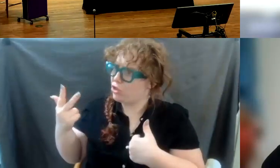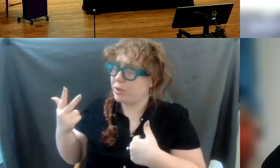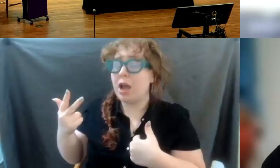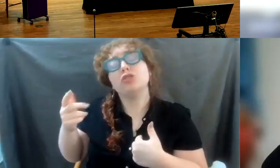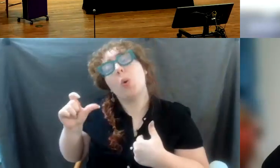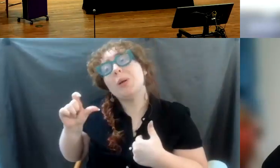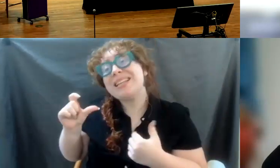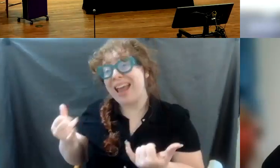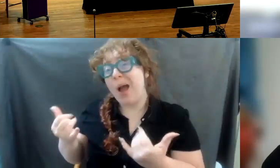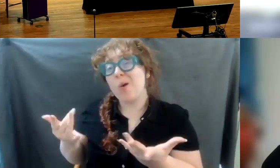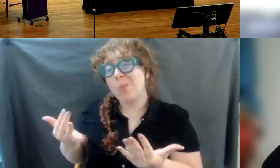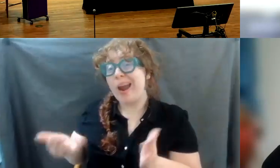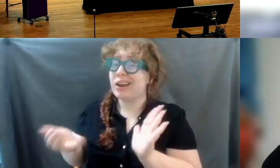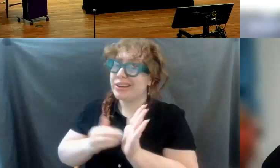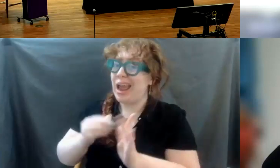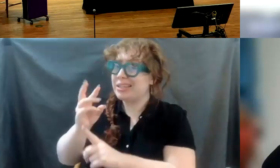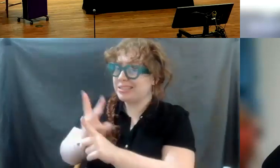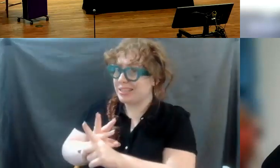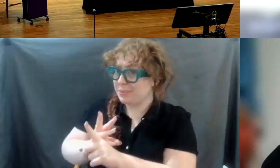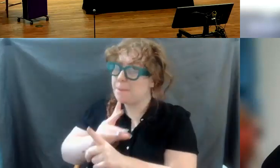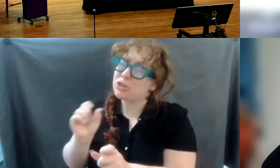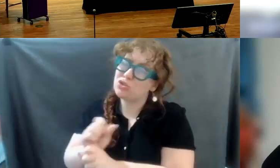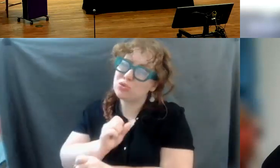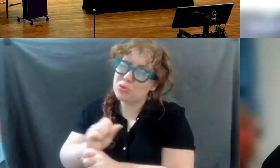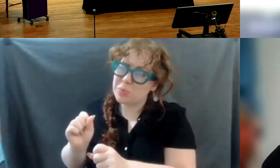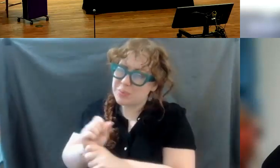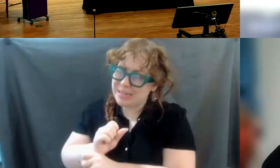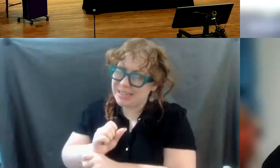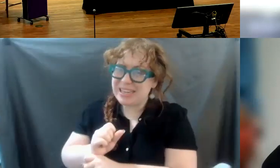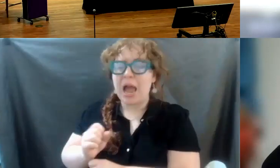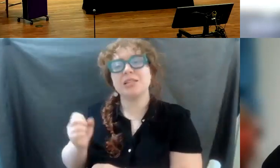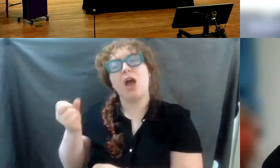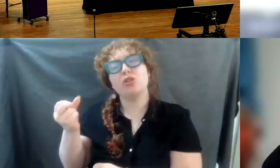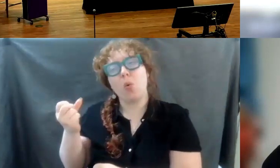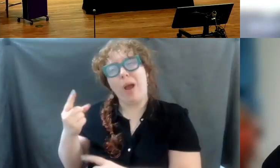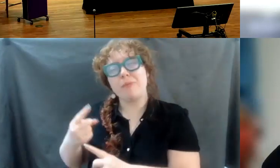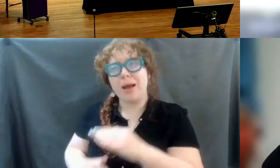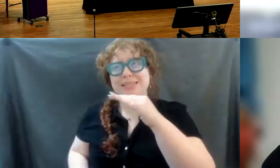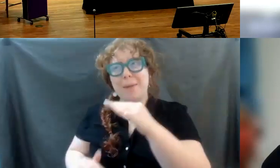But you only have 12 months to complete the whole system. So just certain delays can can restart you.